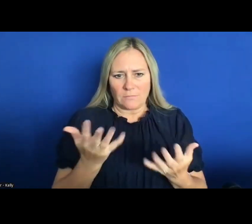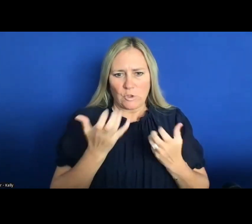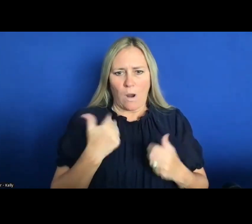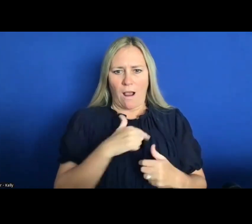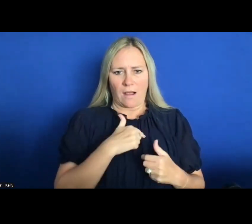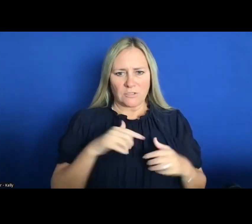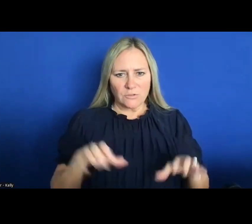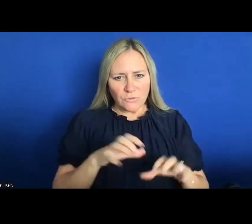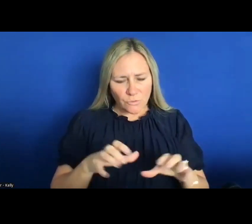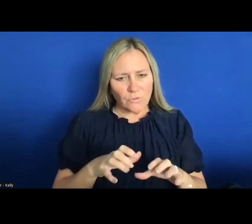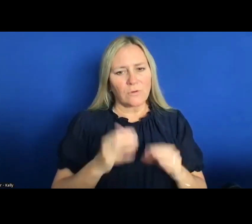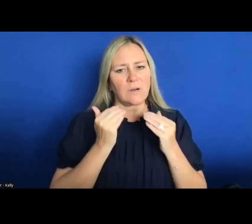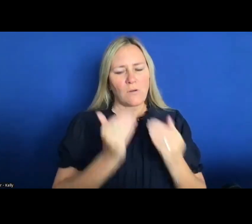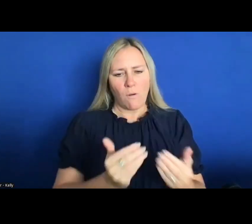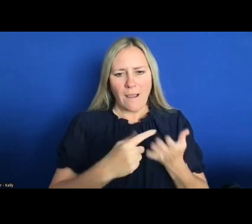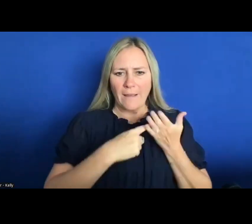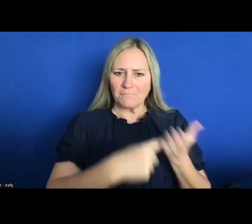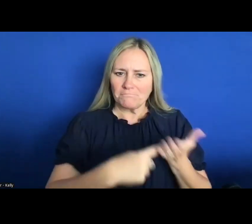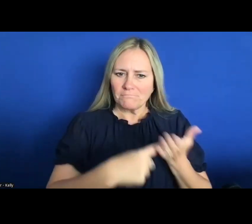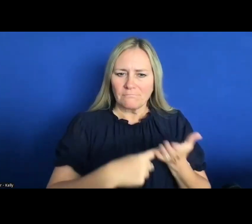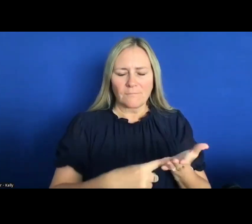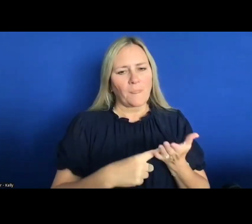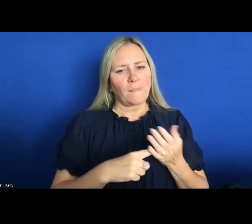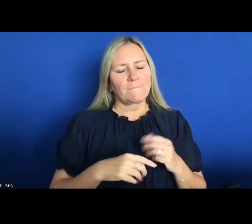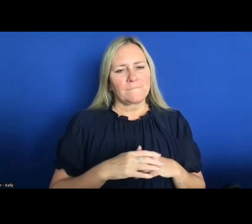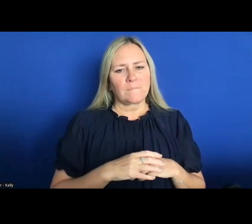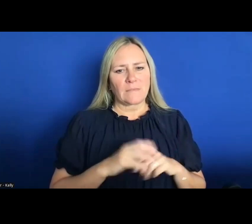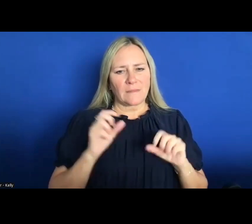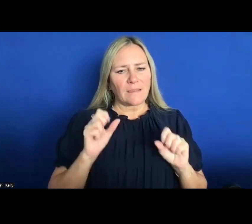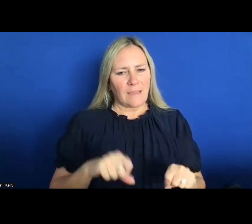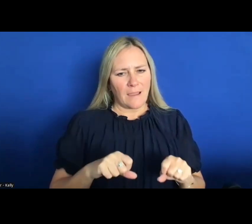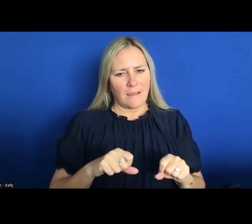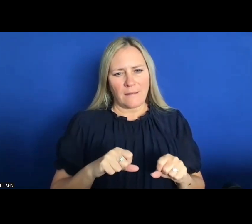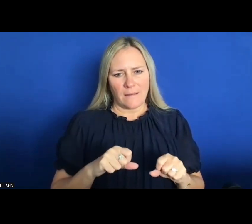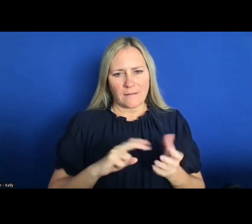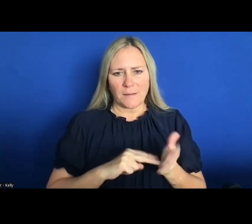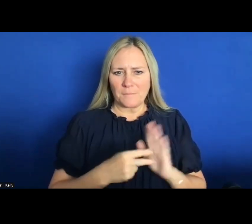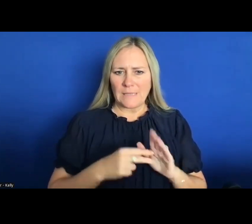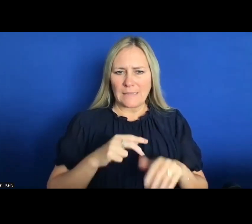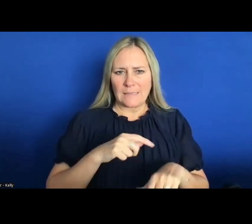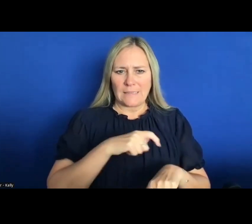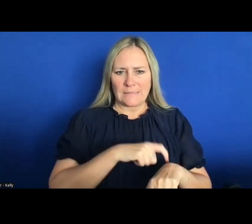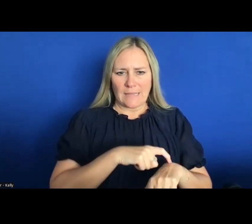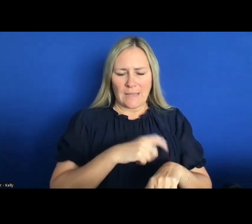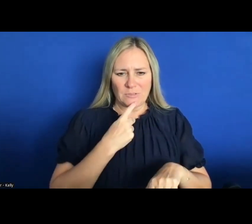these conversations and it can be precious time where I don't know if we'll have another chance